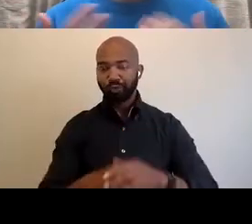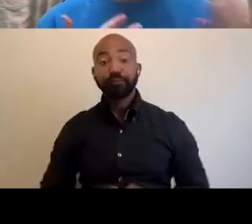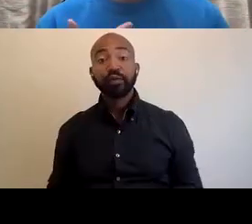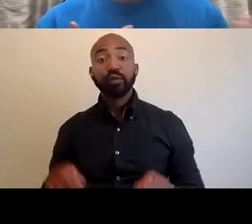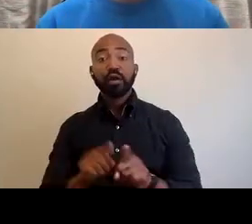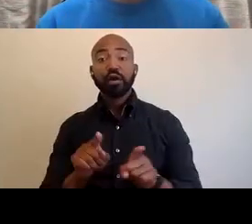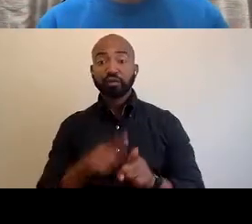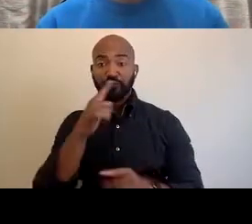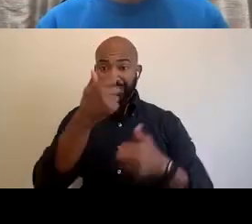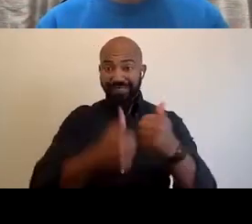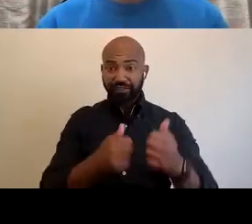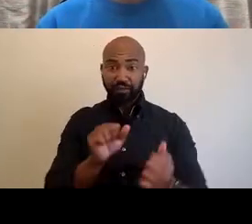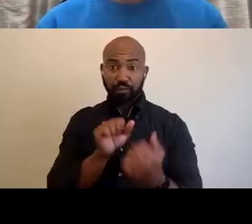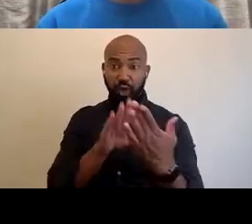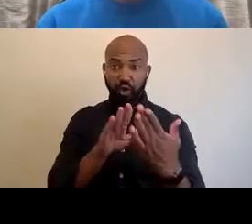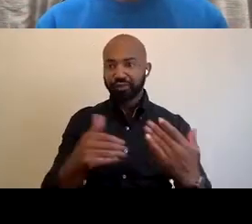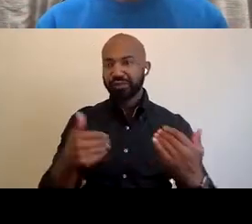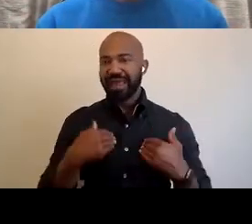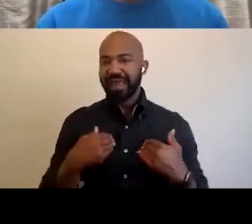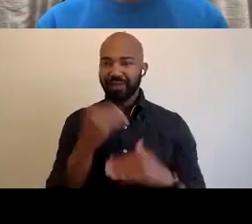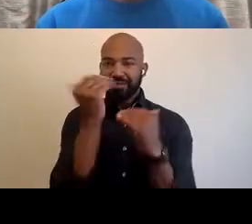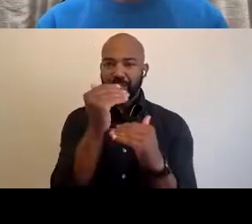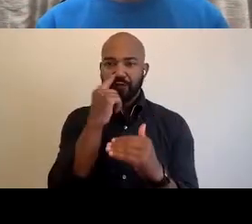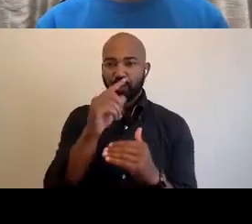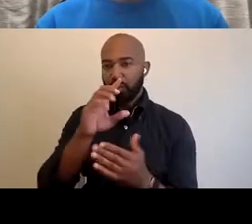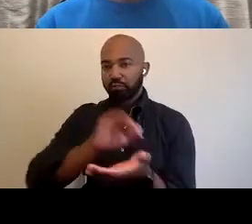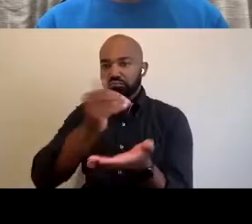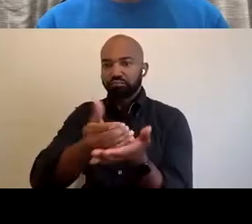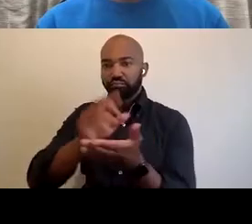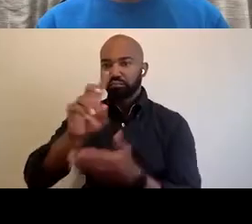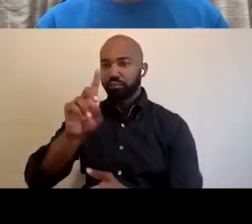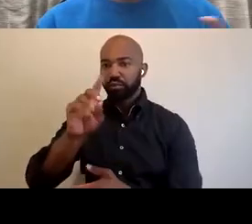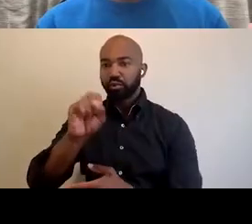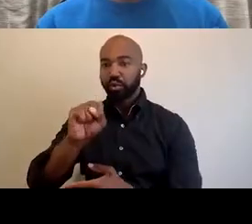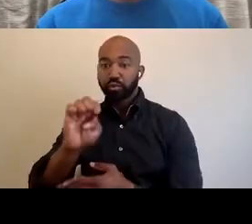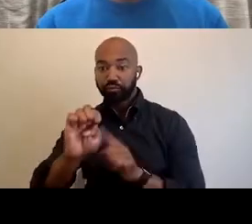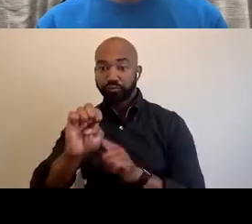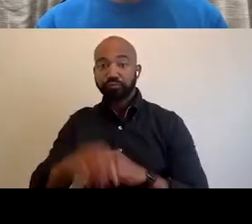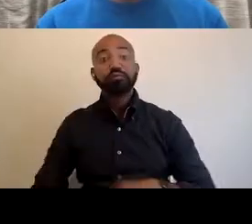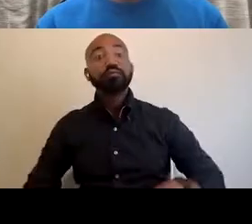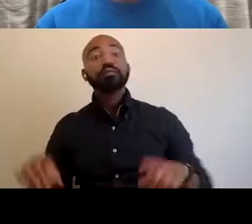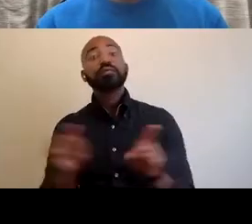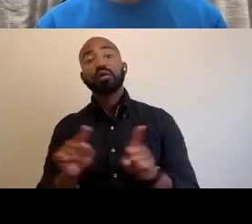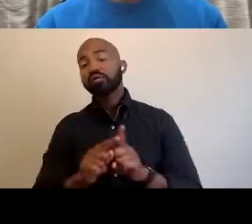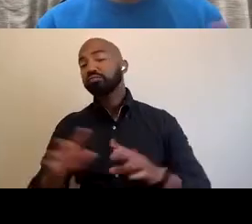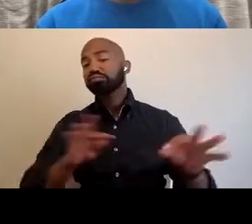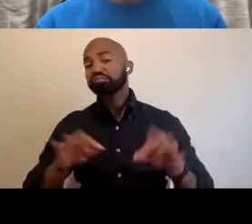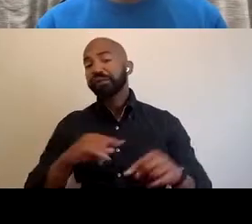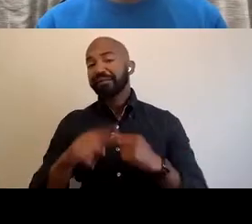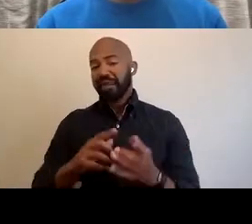and they help outline that for us. There's also some information about the nuances of the medications that we do prescribe.